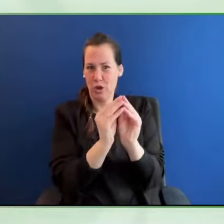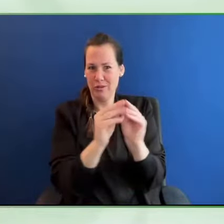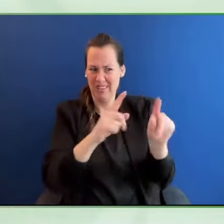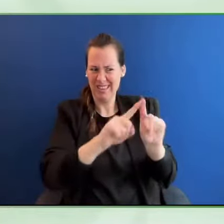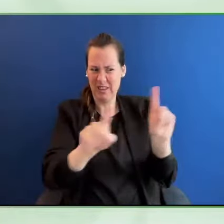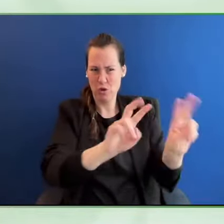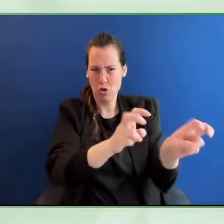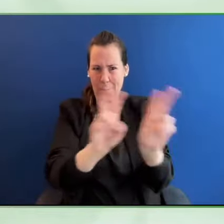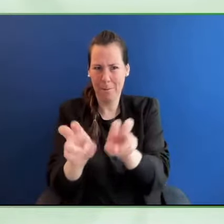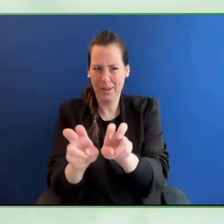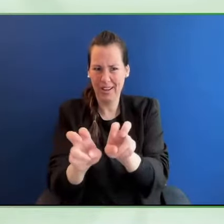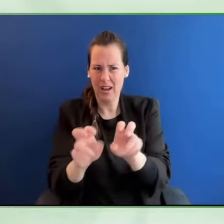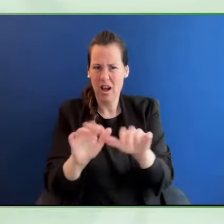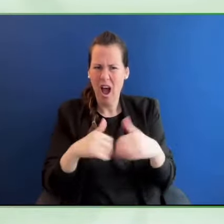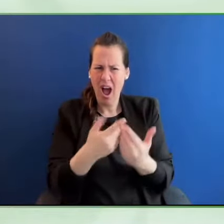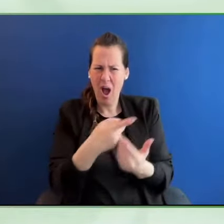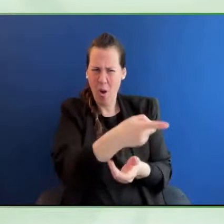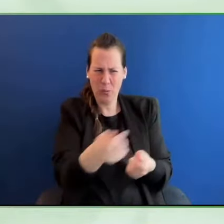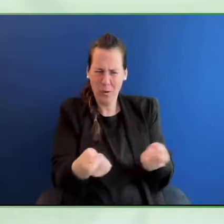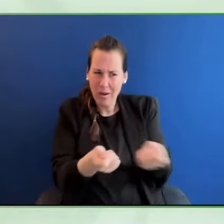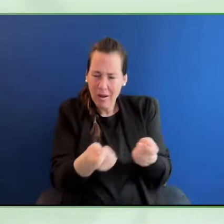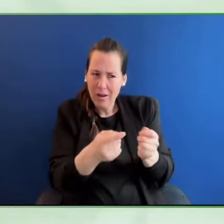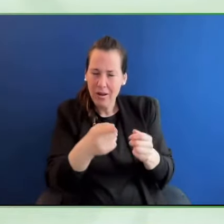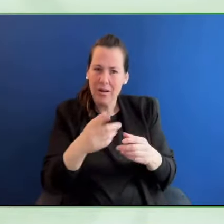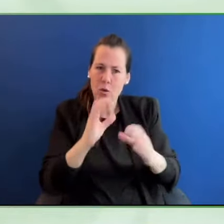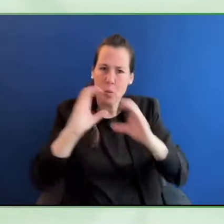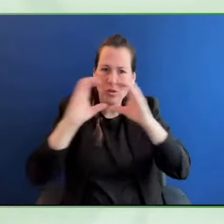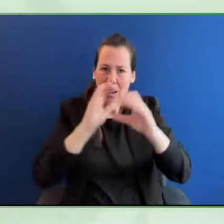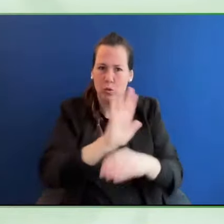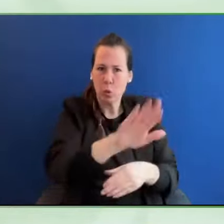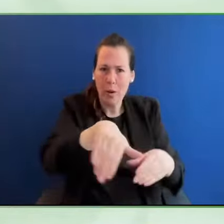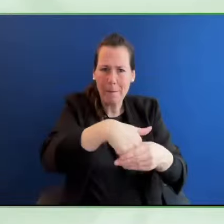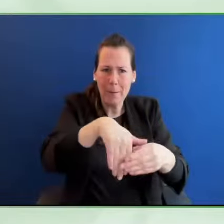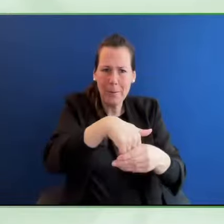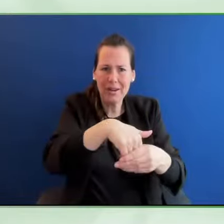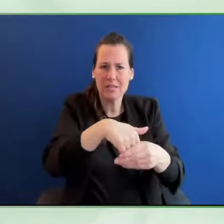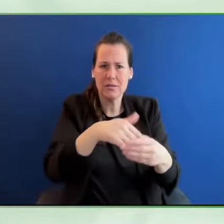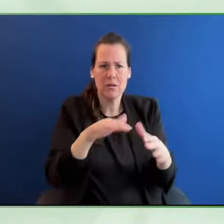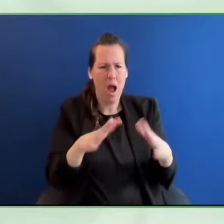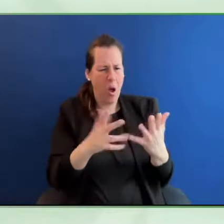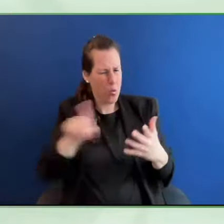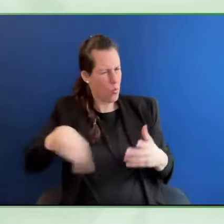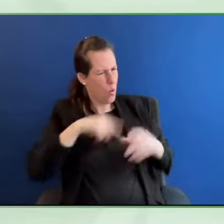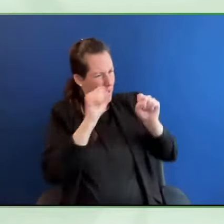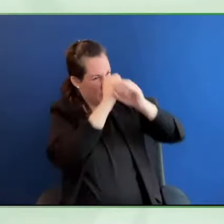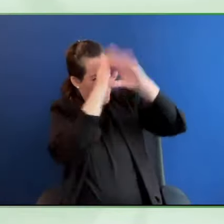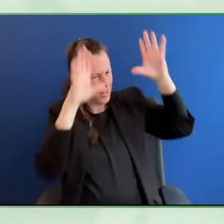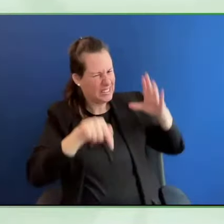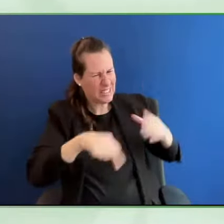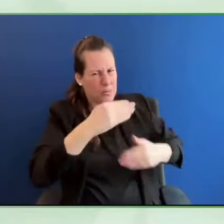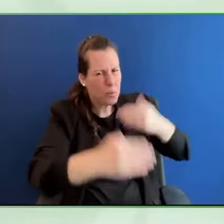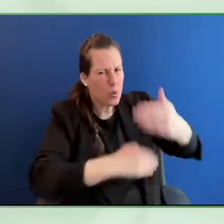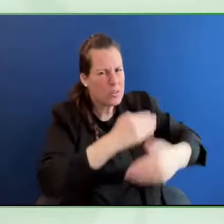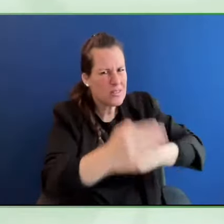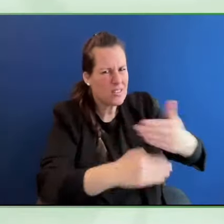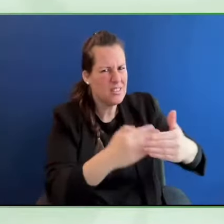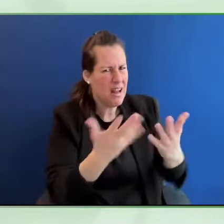Sometimes more policy work, sometimes projects where we use EU funds to initiate exchange between people.